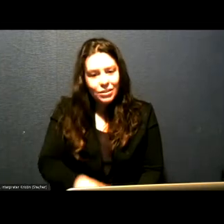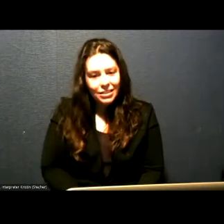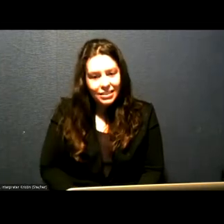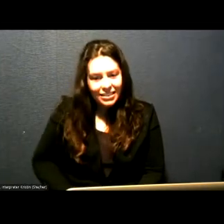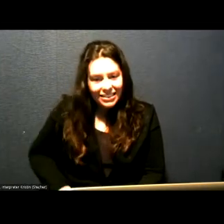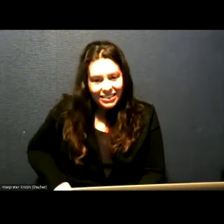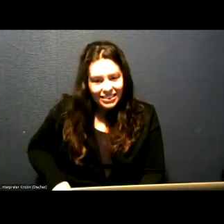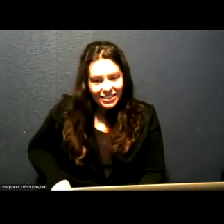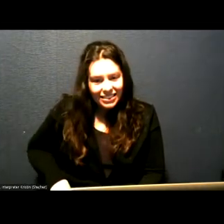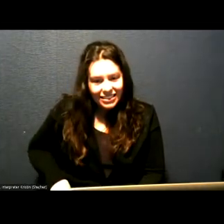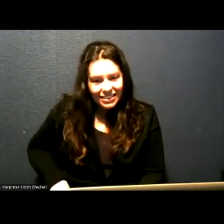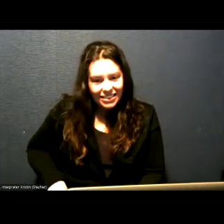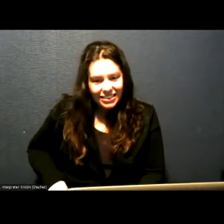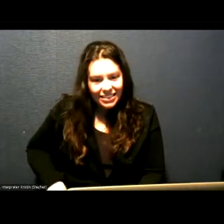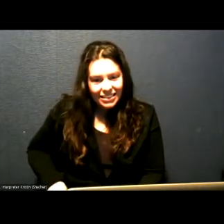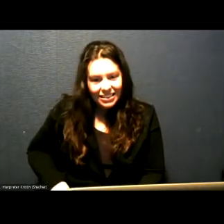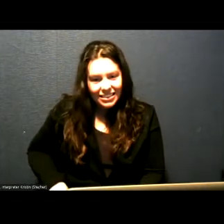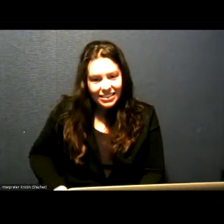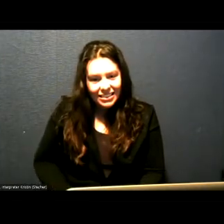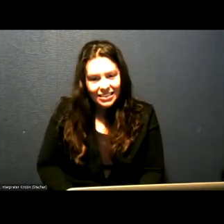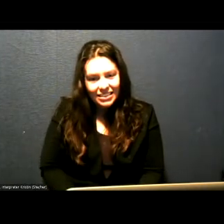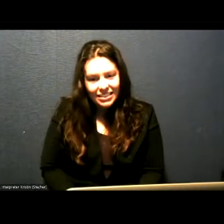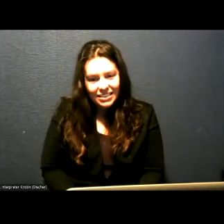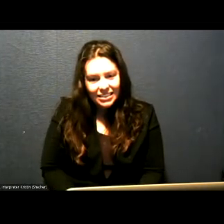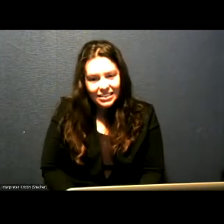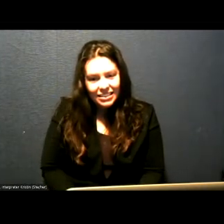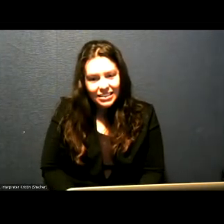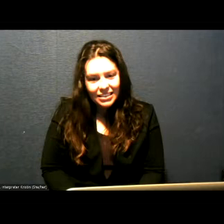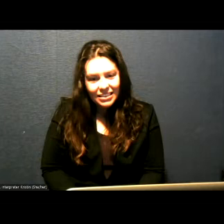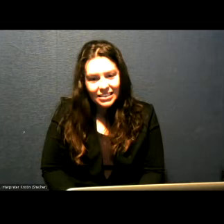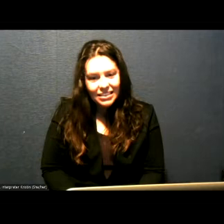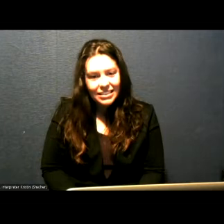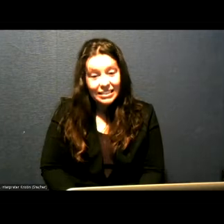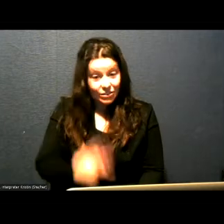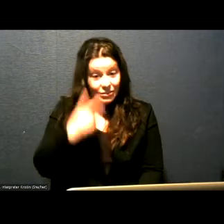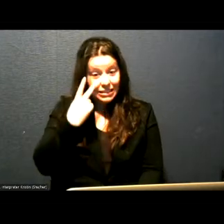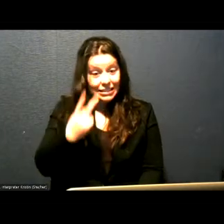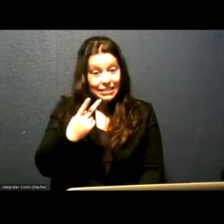There we go! I know! Come on! Can you see how Huey's wing is definitely a little bit more